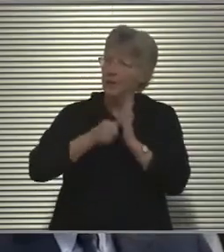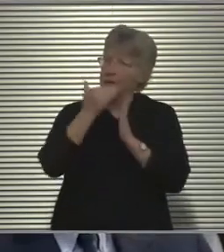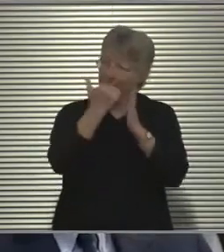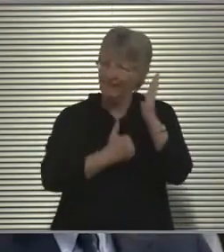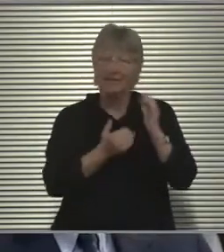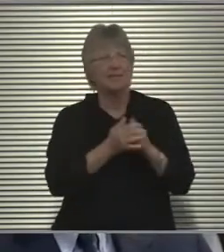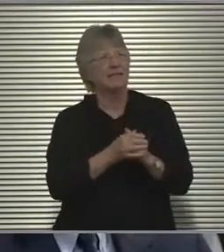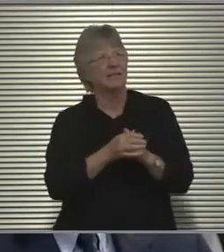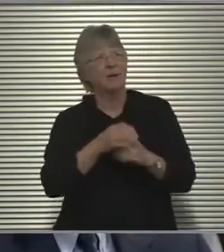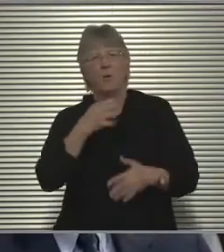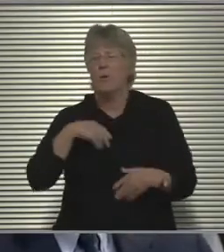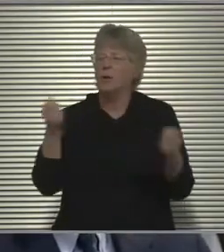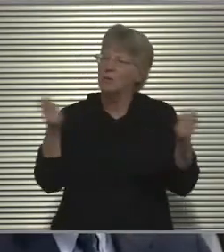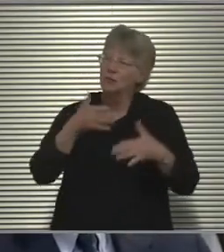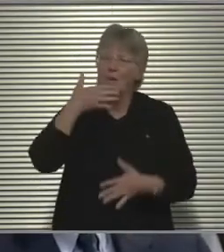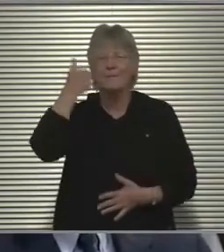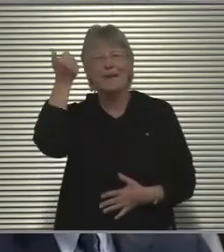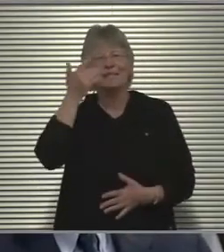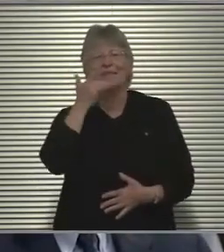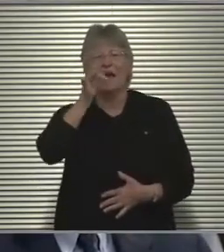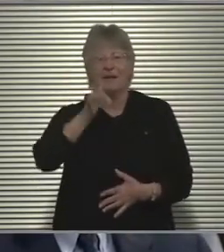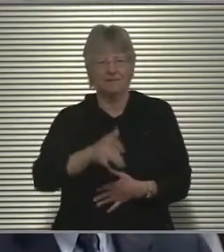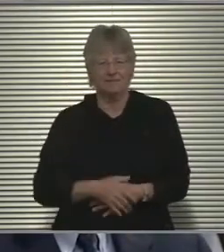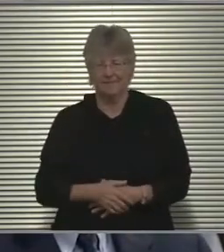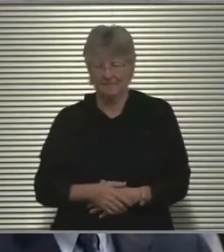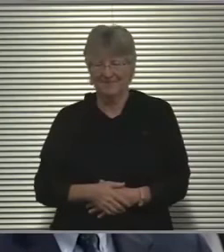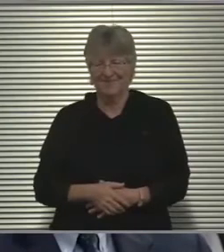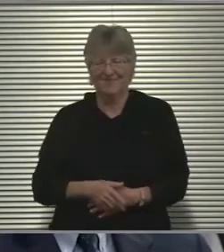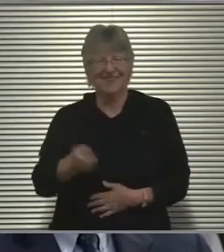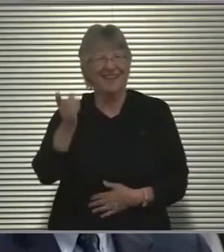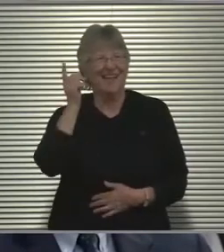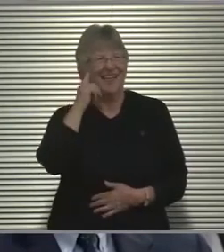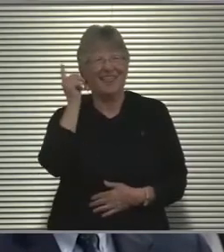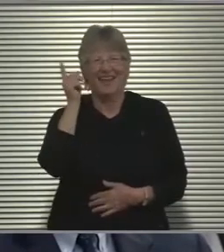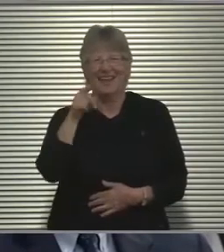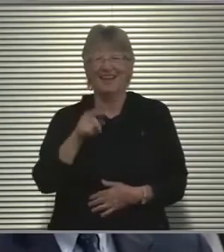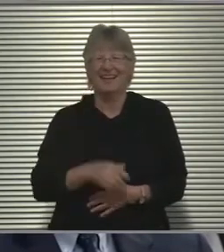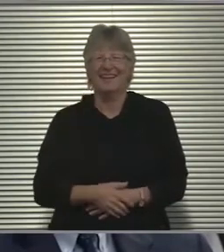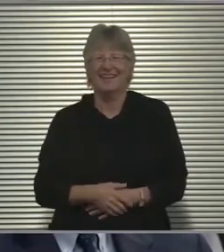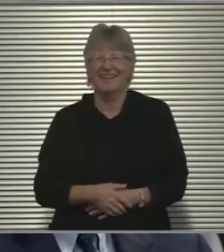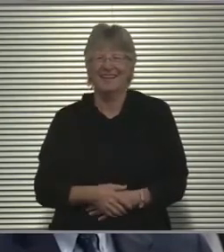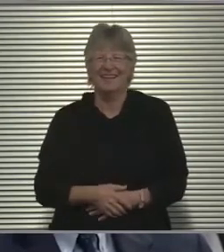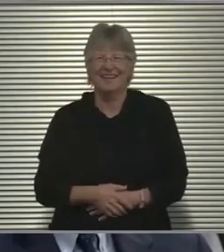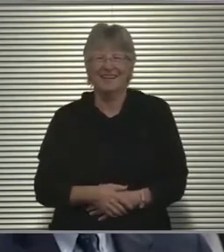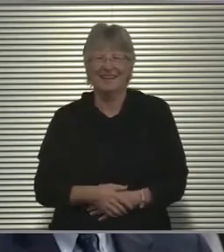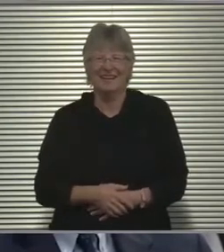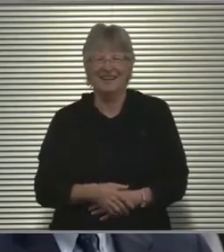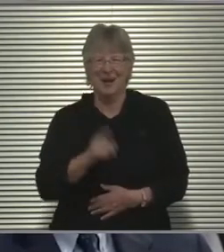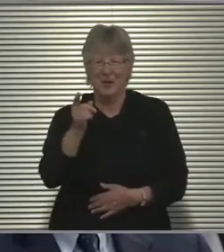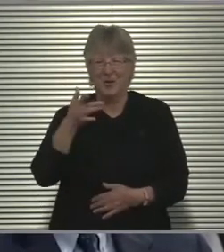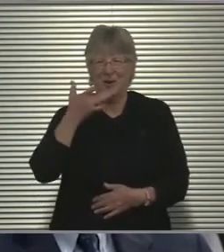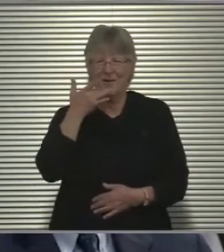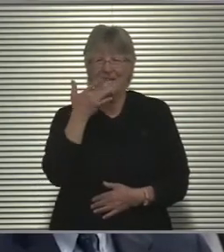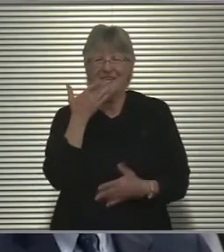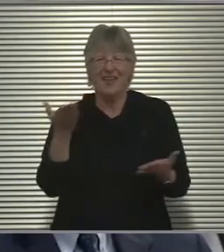We wish you all the best. I think once of my favorite things that you mentioned